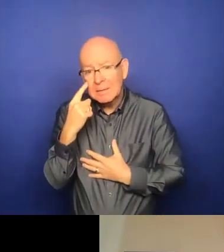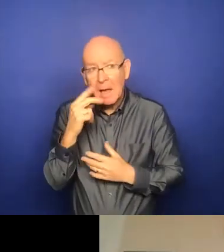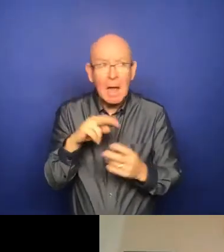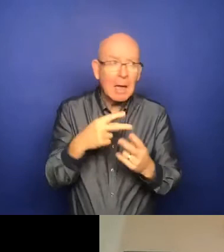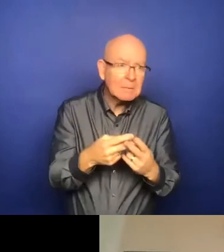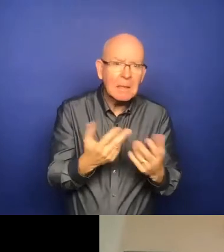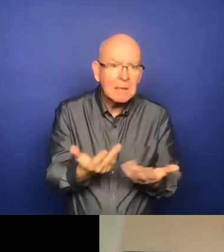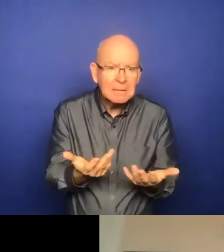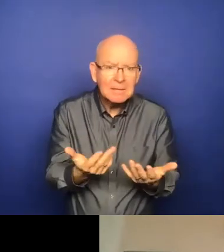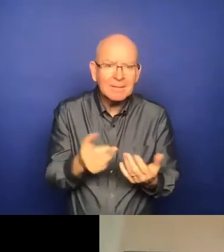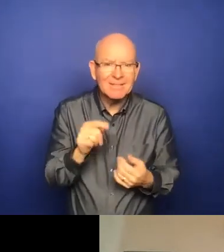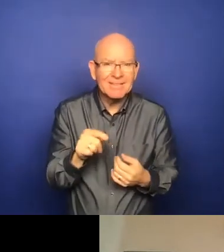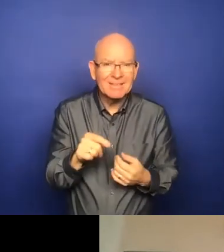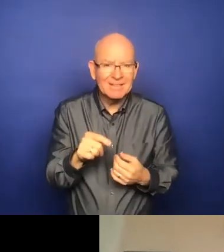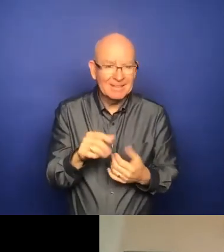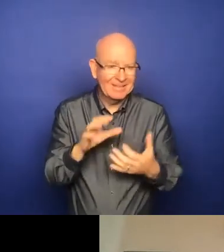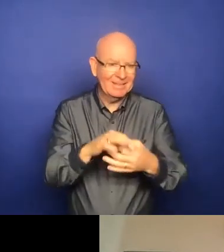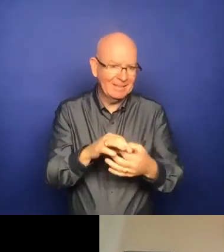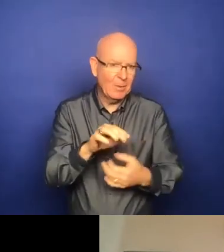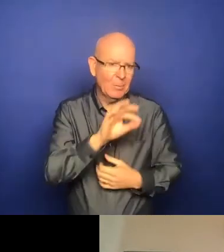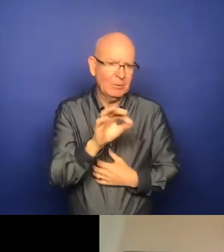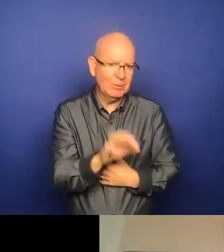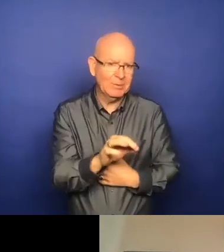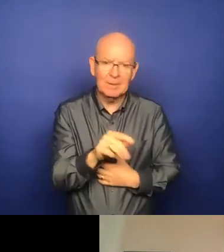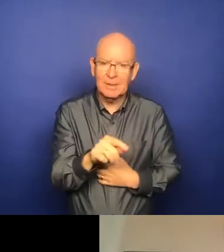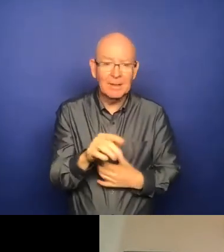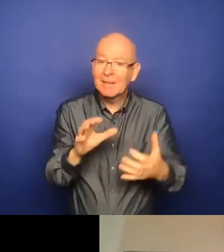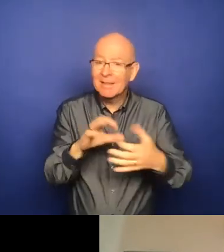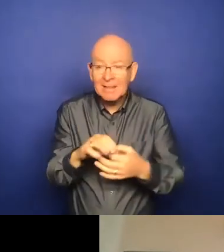offer it as a response. But